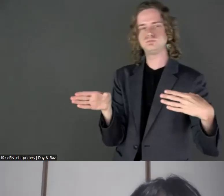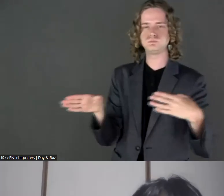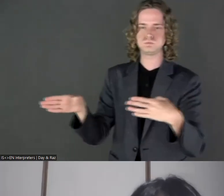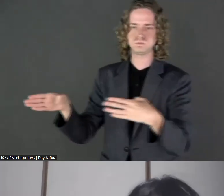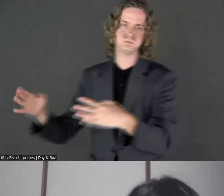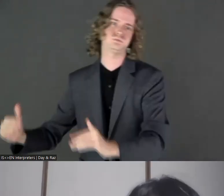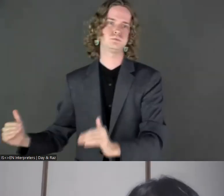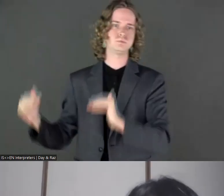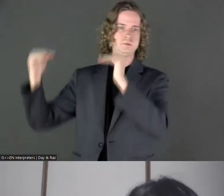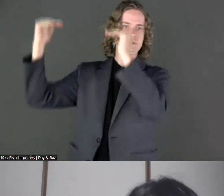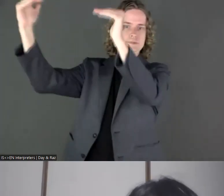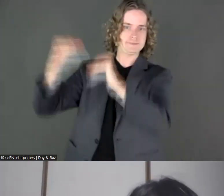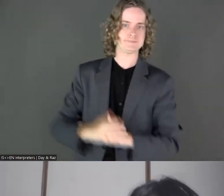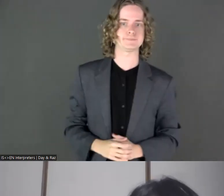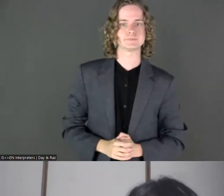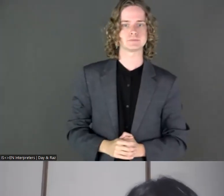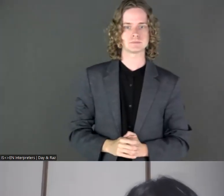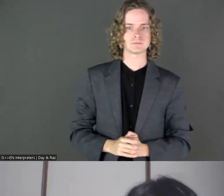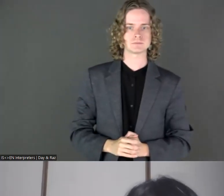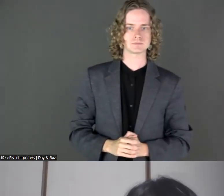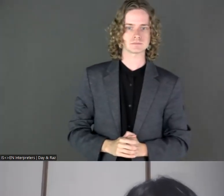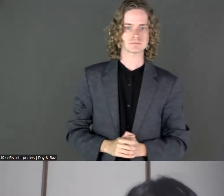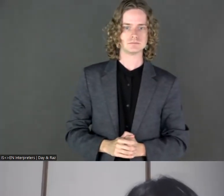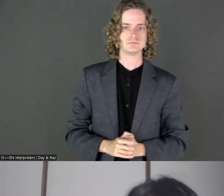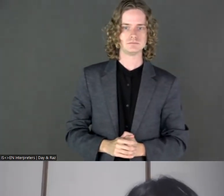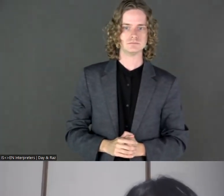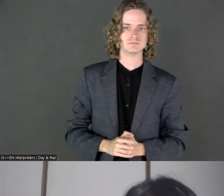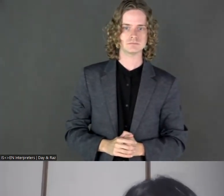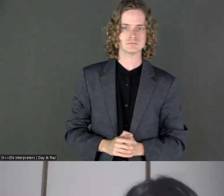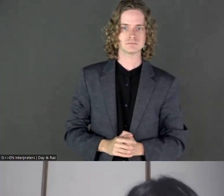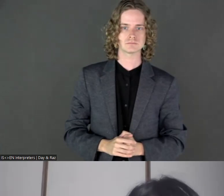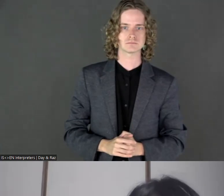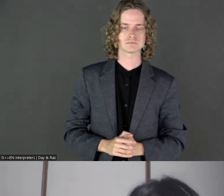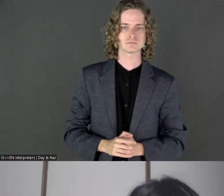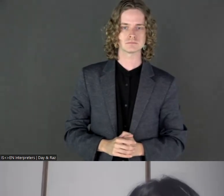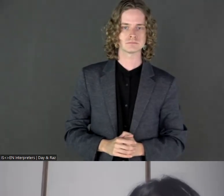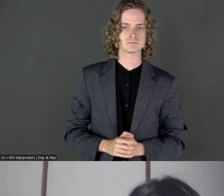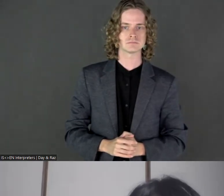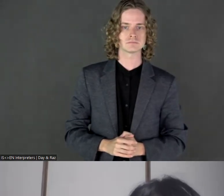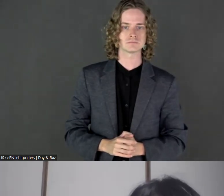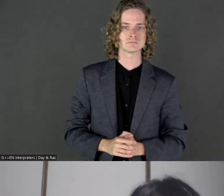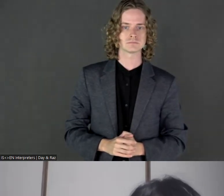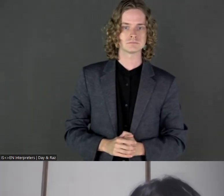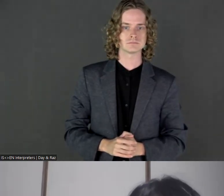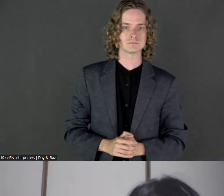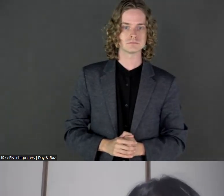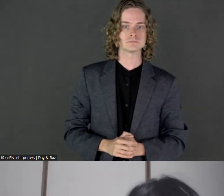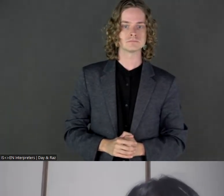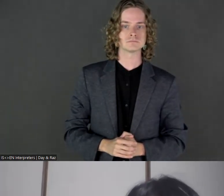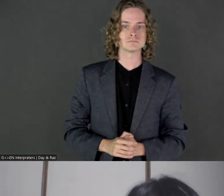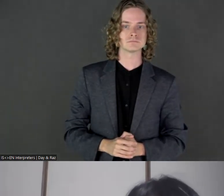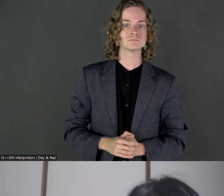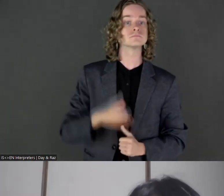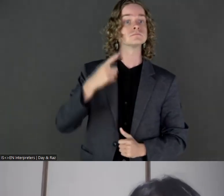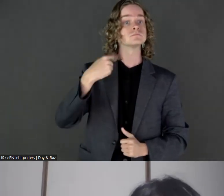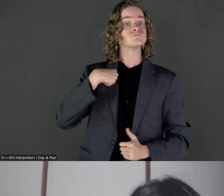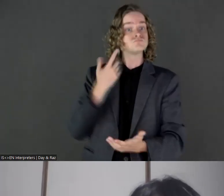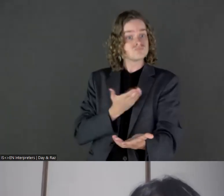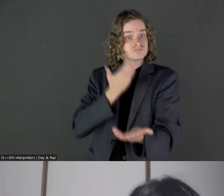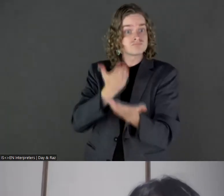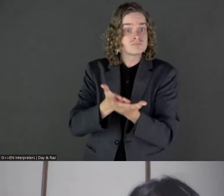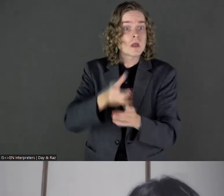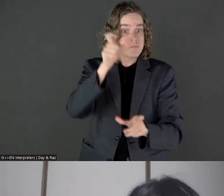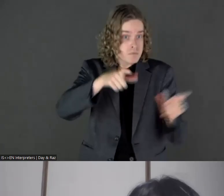Moldova to finance, the humanitarian field, and humanitarian actions if they want to truly support